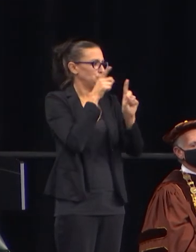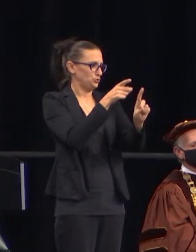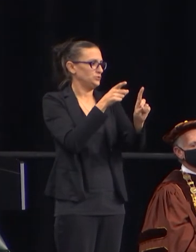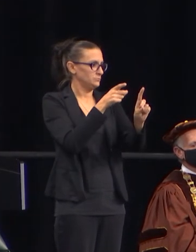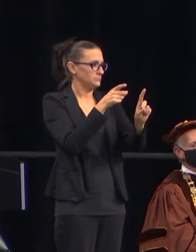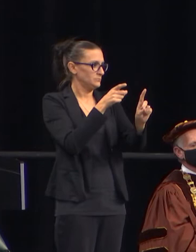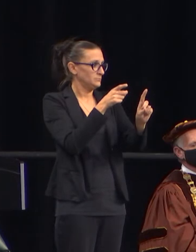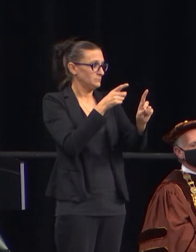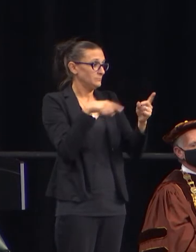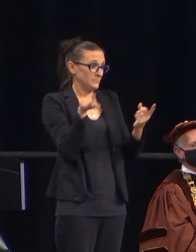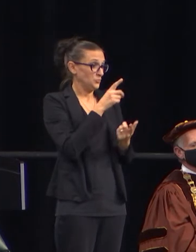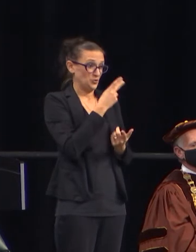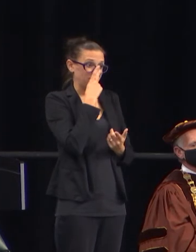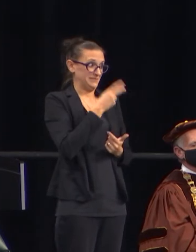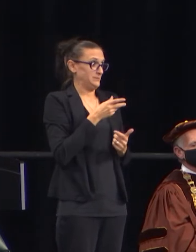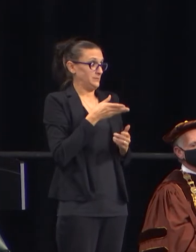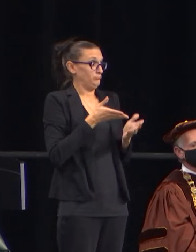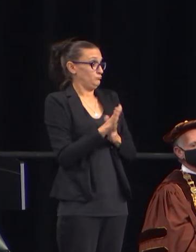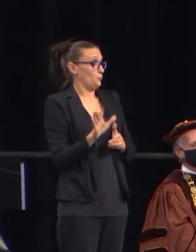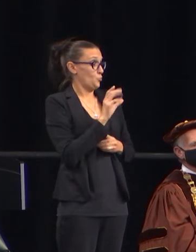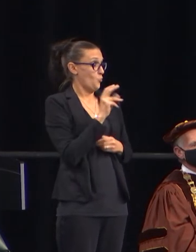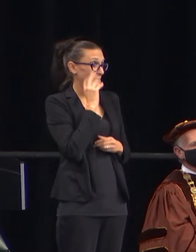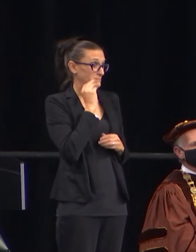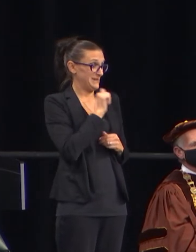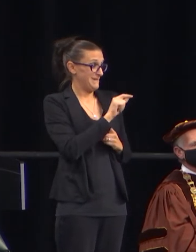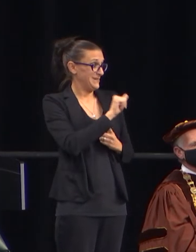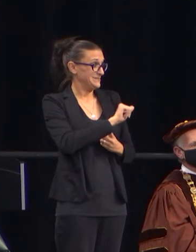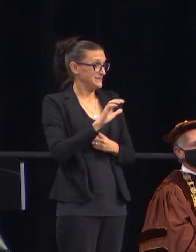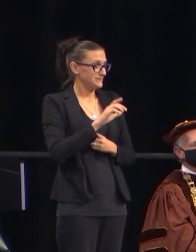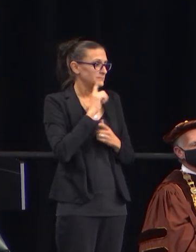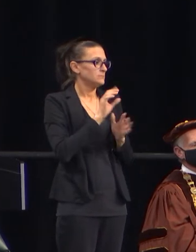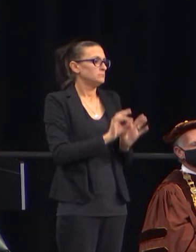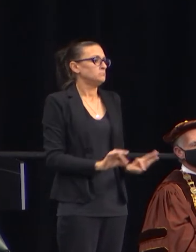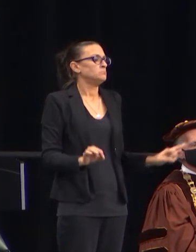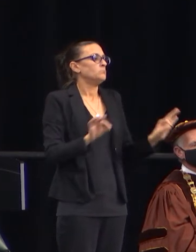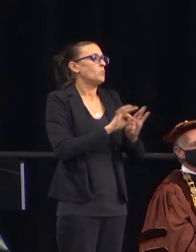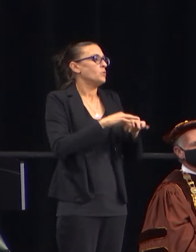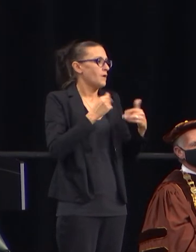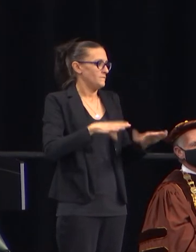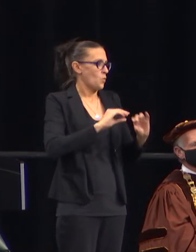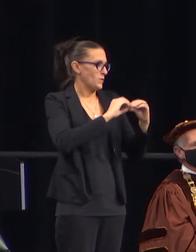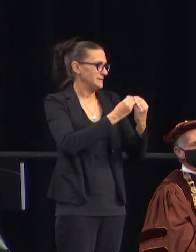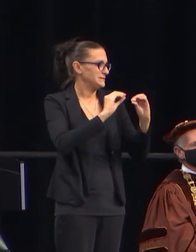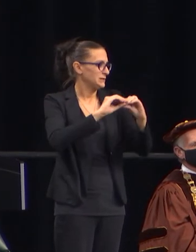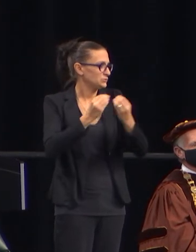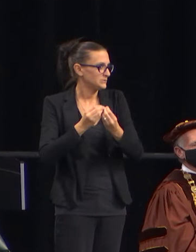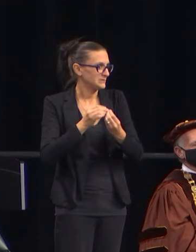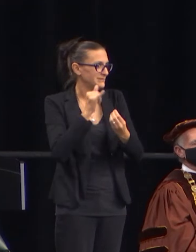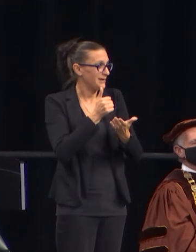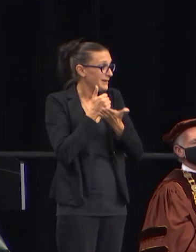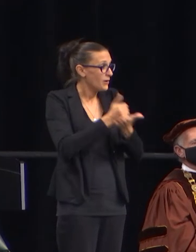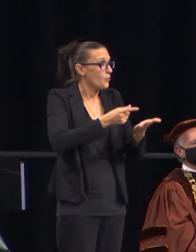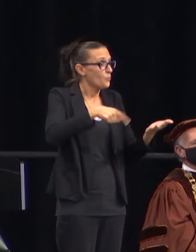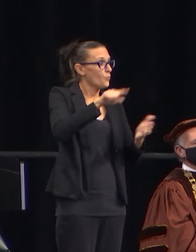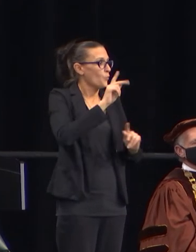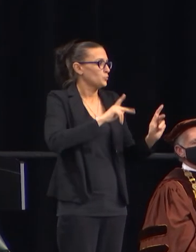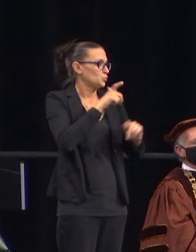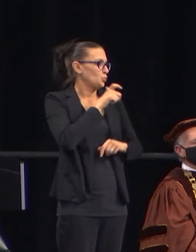You have seen firsthand through ACC the importance of organizations that help those who are in need.